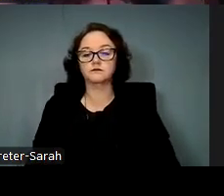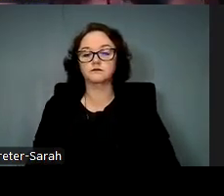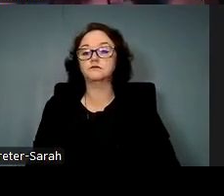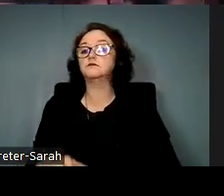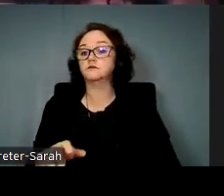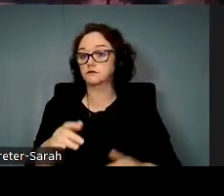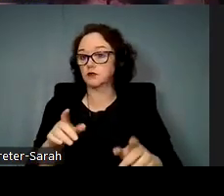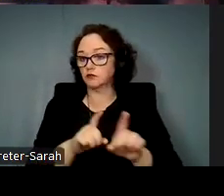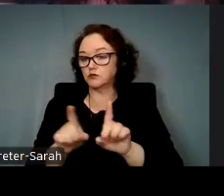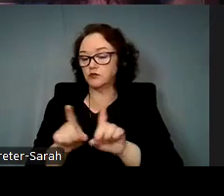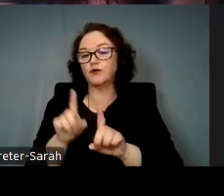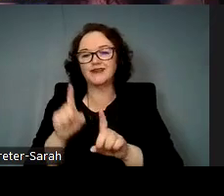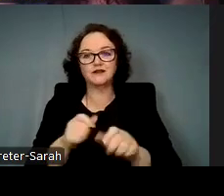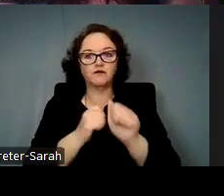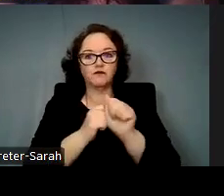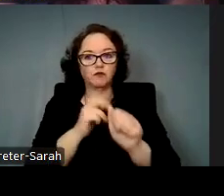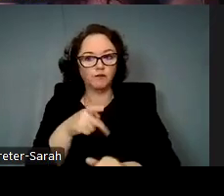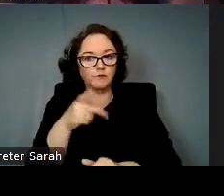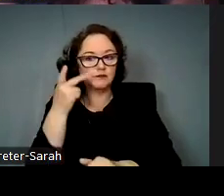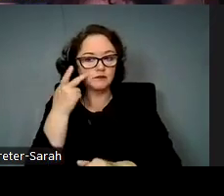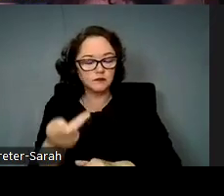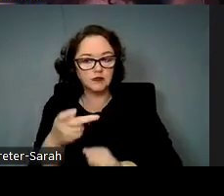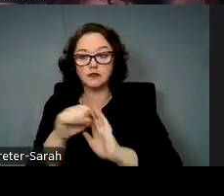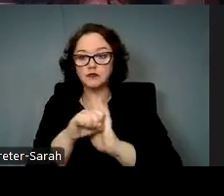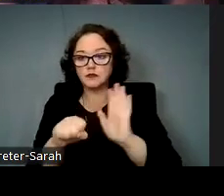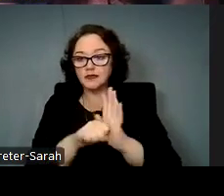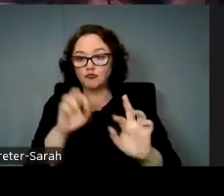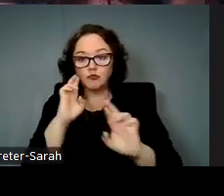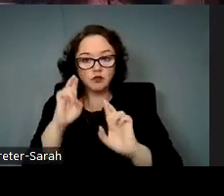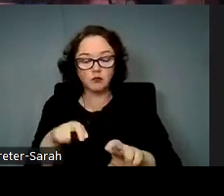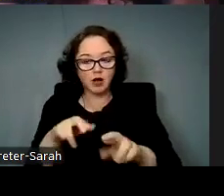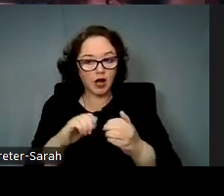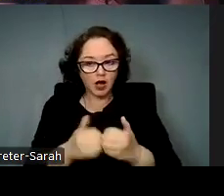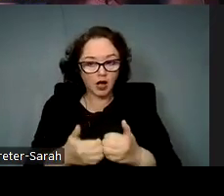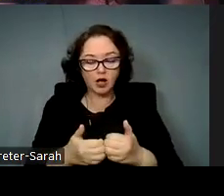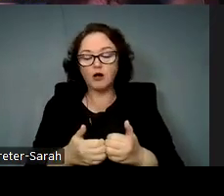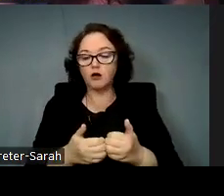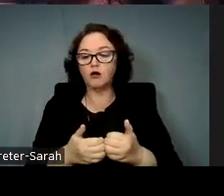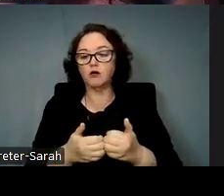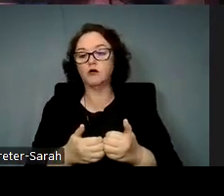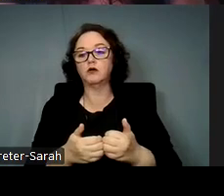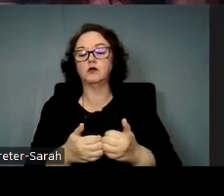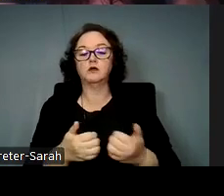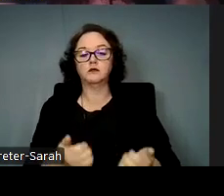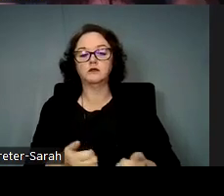or how did the state respond to that request. So, inform your advocacy next time around. Or, maybe you're going to advocate